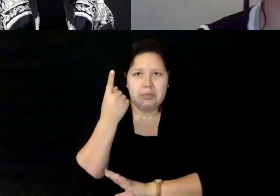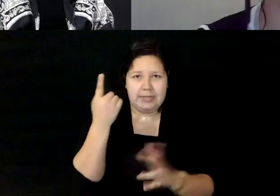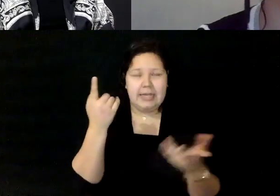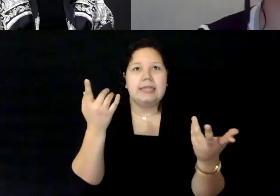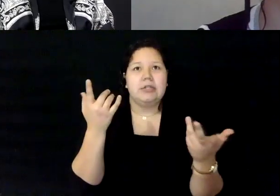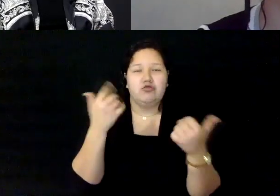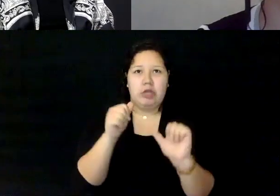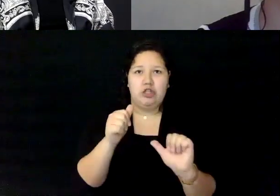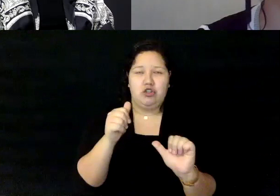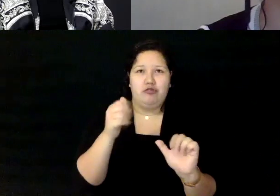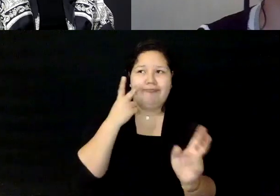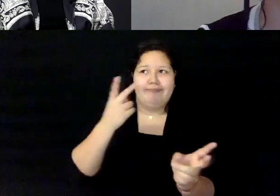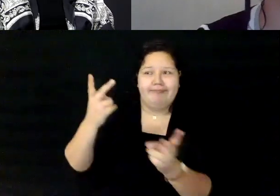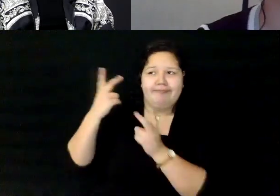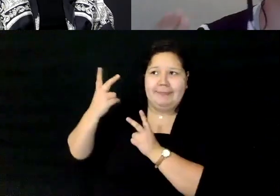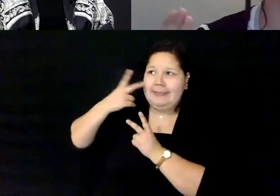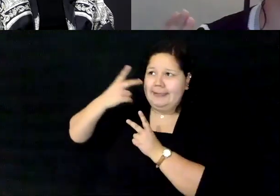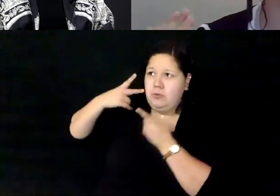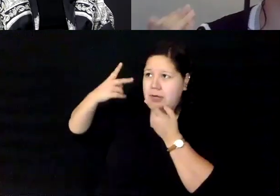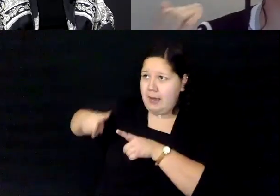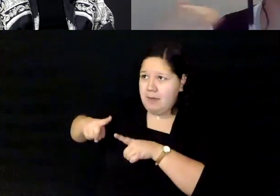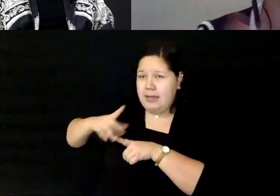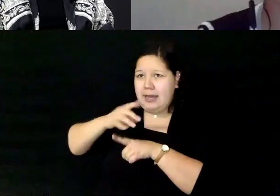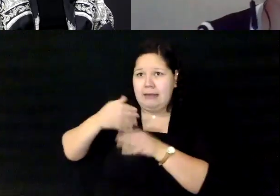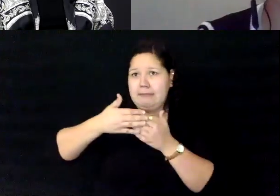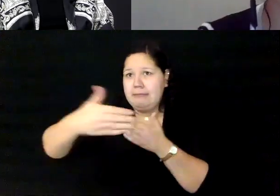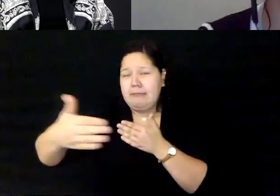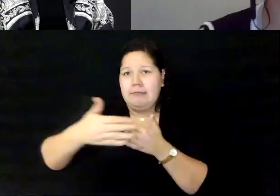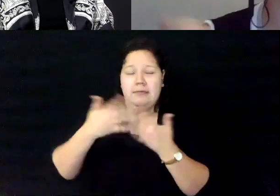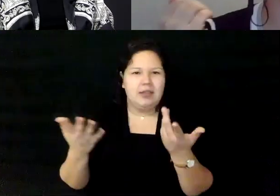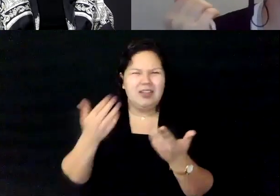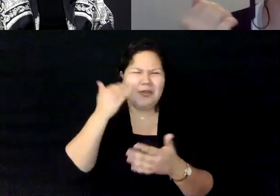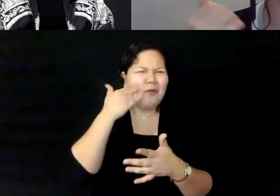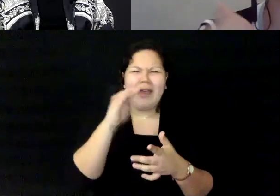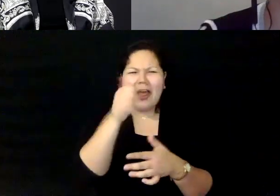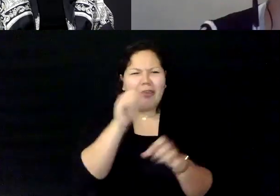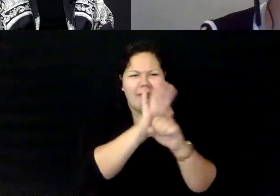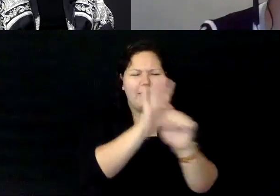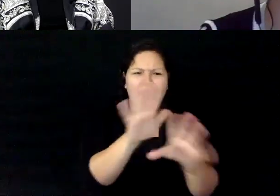you know, just amidst, like, Black Lives Matter, and the murder of George Floyd,